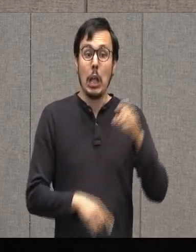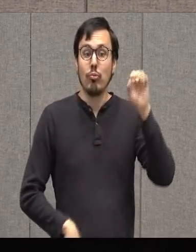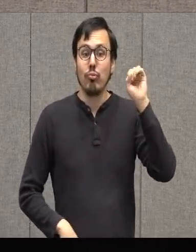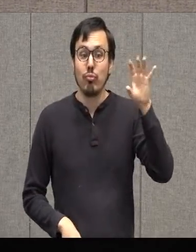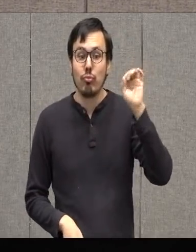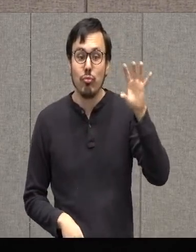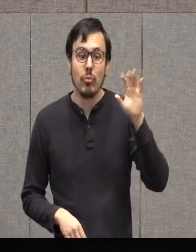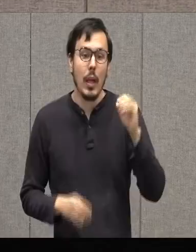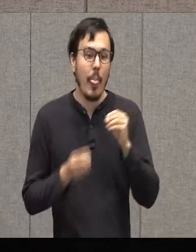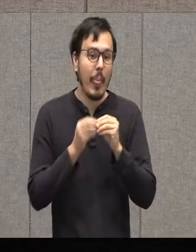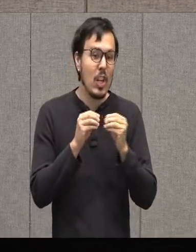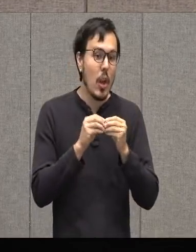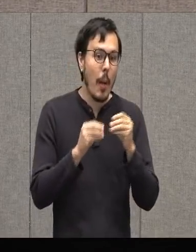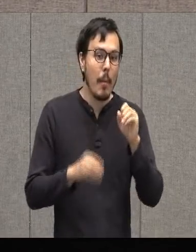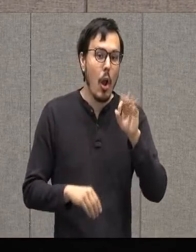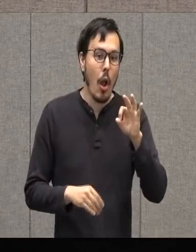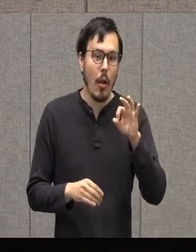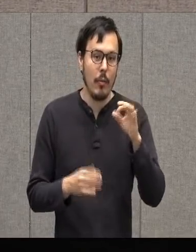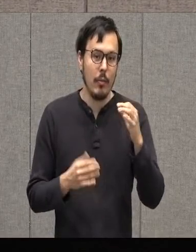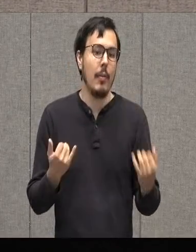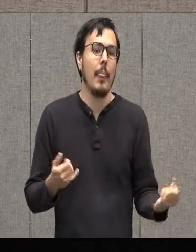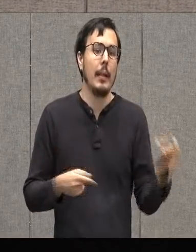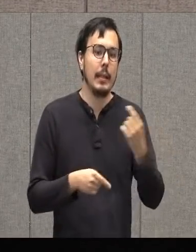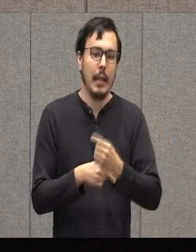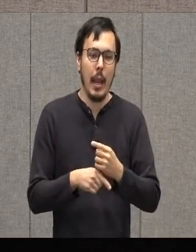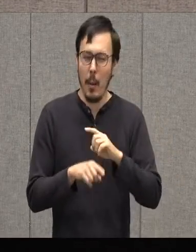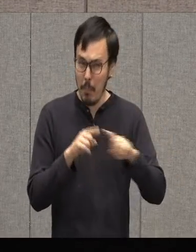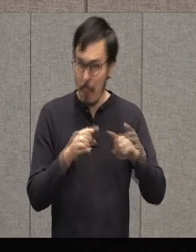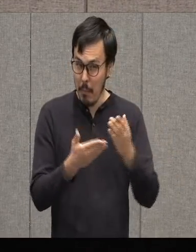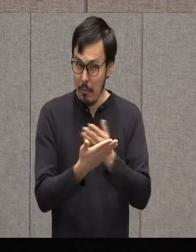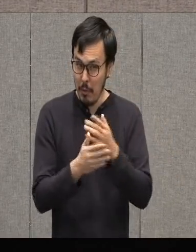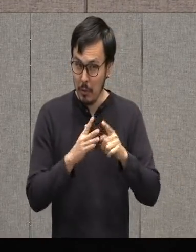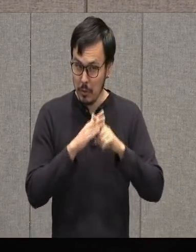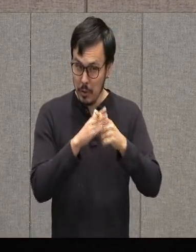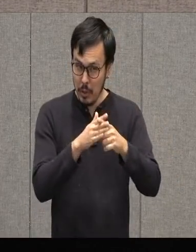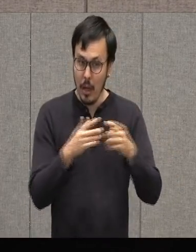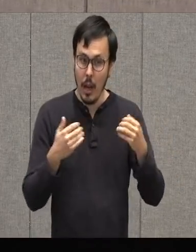Before we get started, I brought a jar full of markers